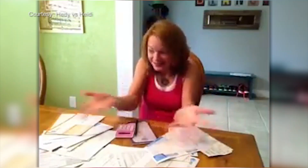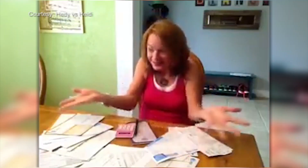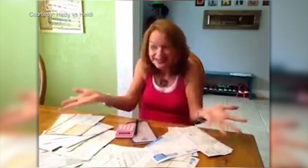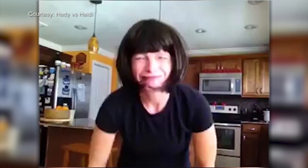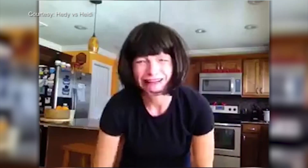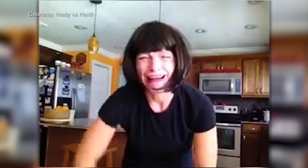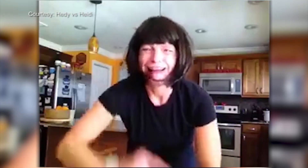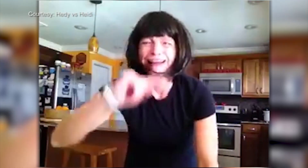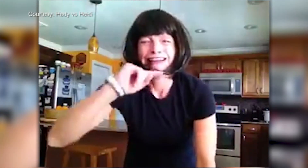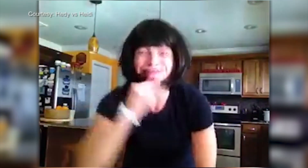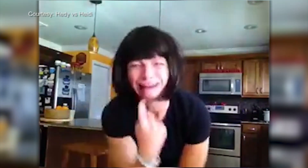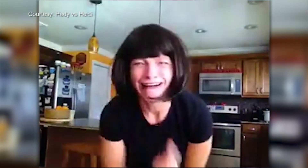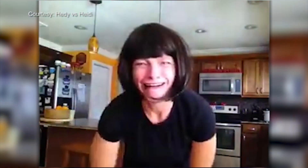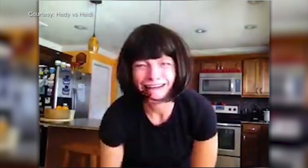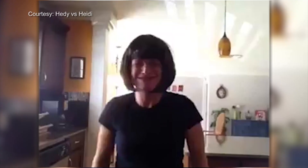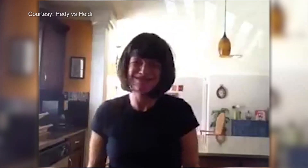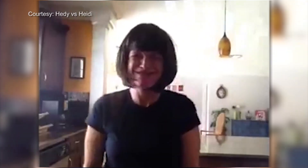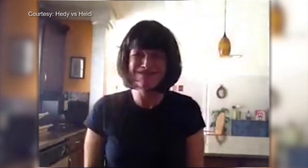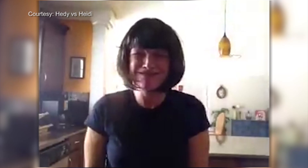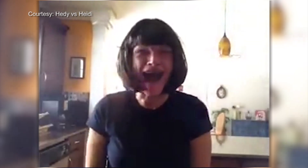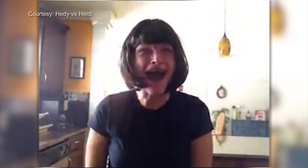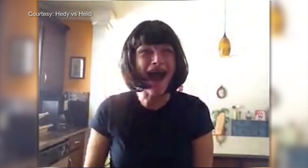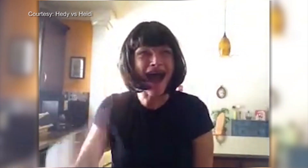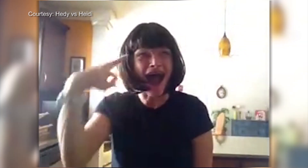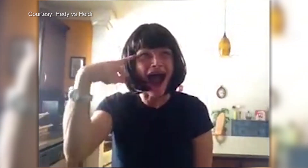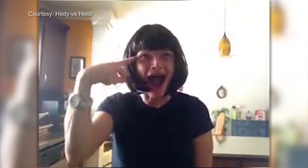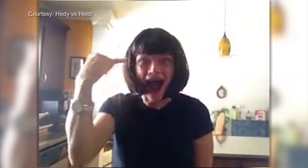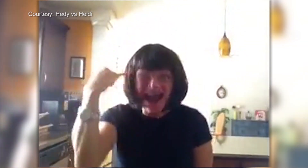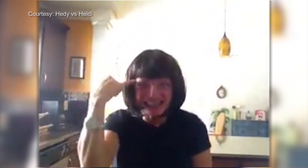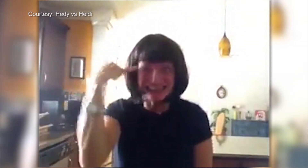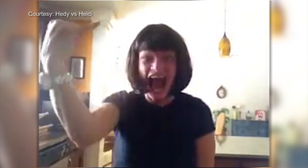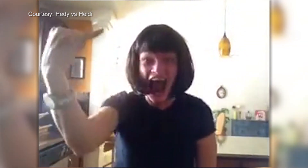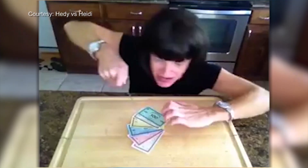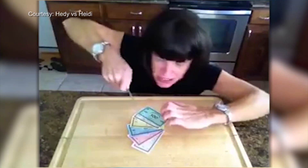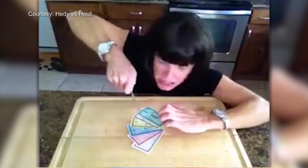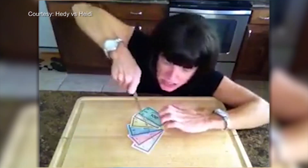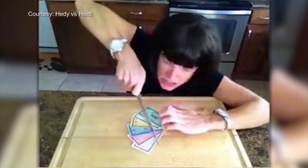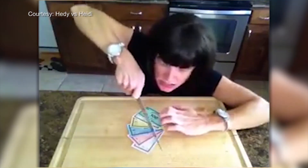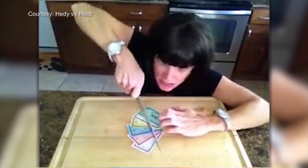UGH, Seriously?! Wait a minute, I have an idea!